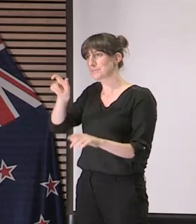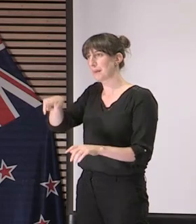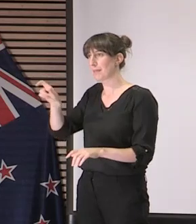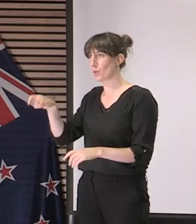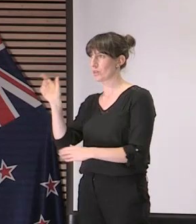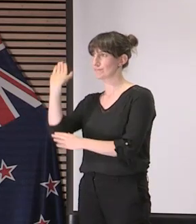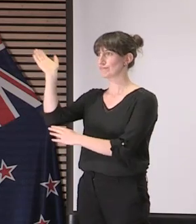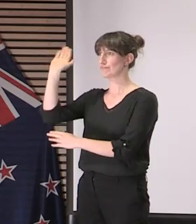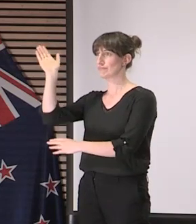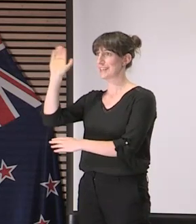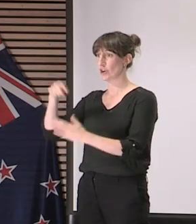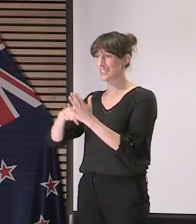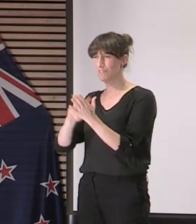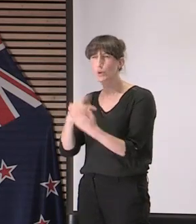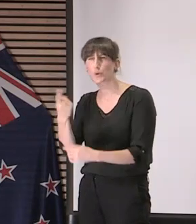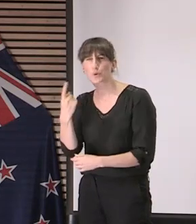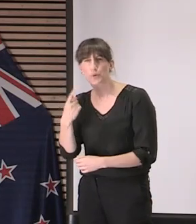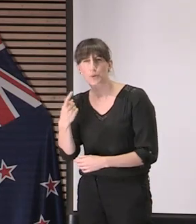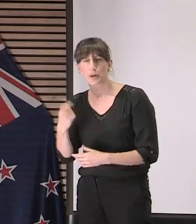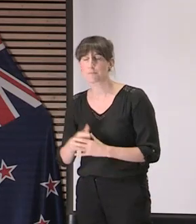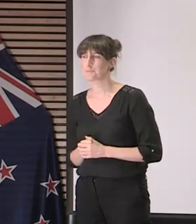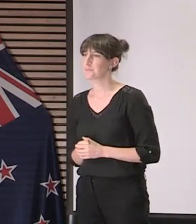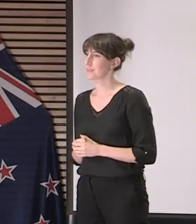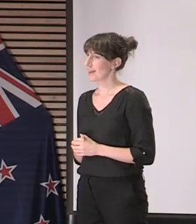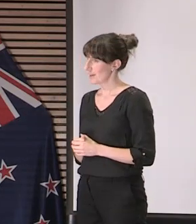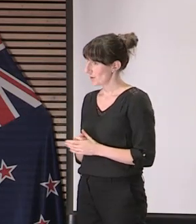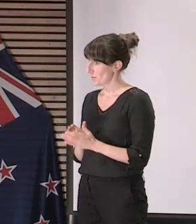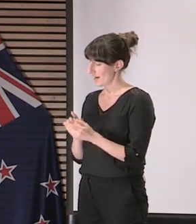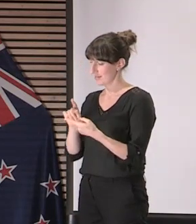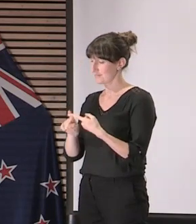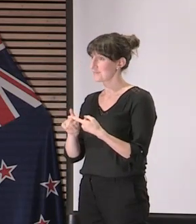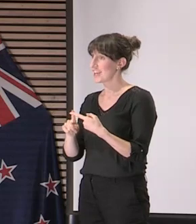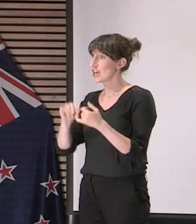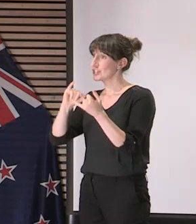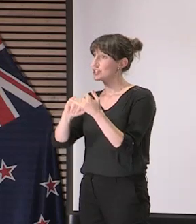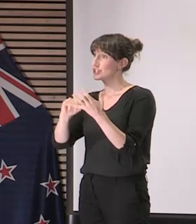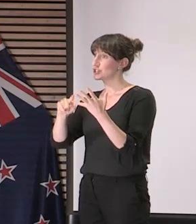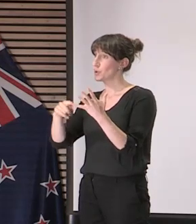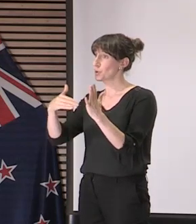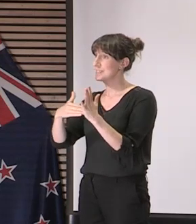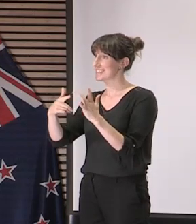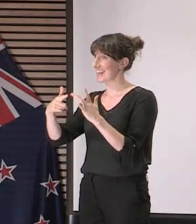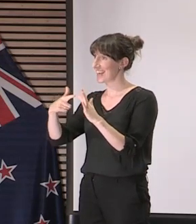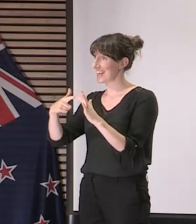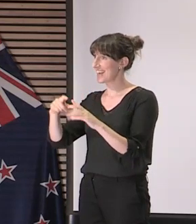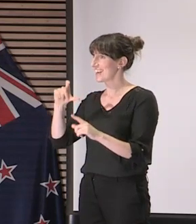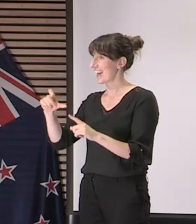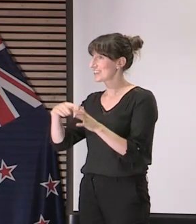What about the Kiwi presenters you have shoulder tapped?